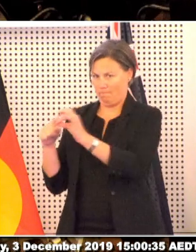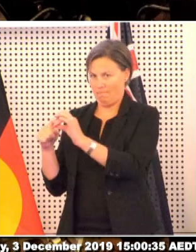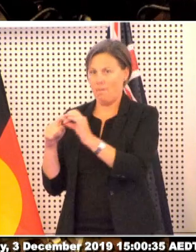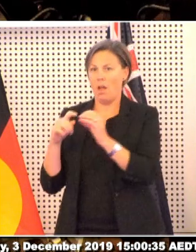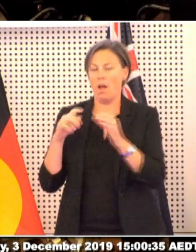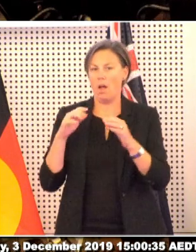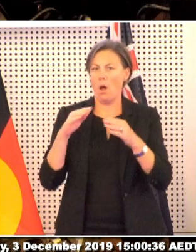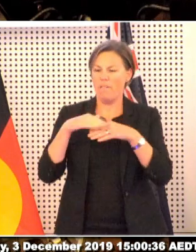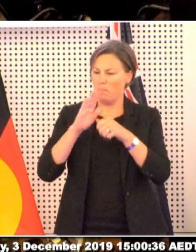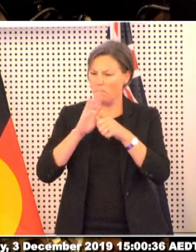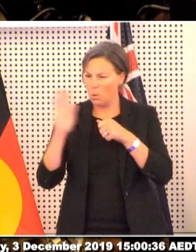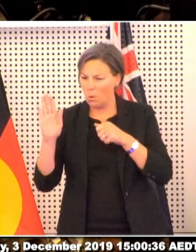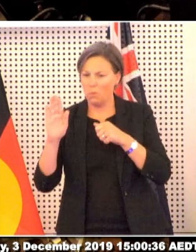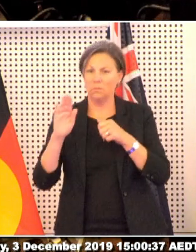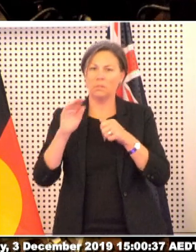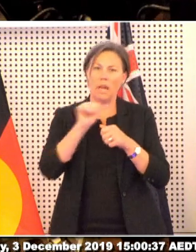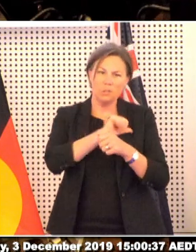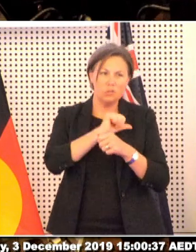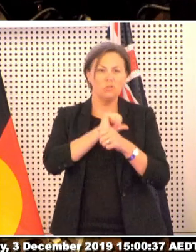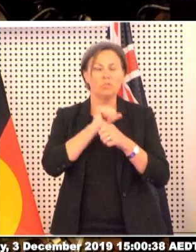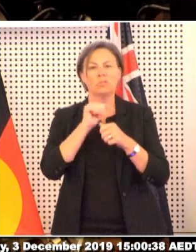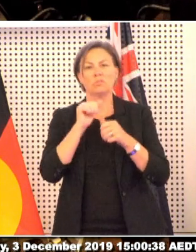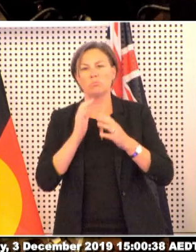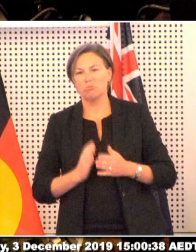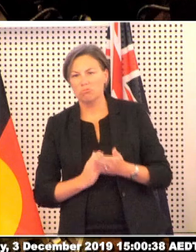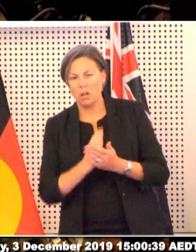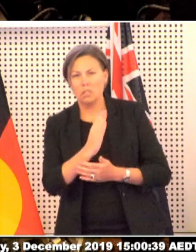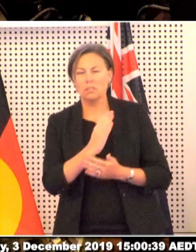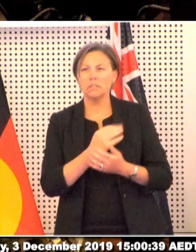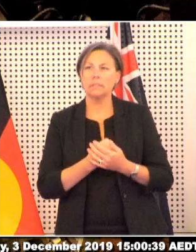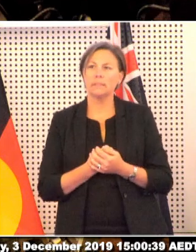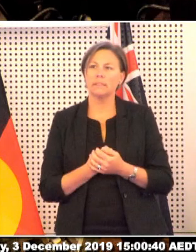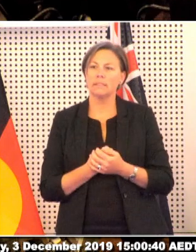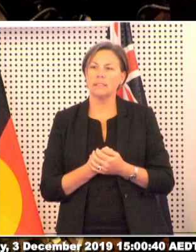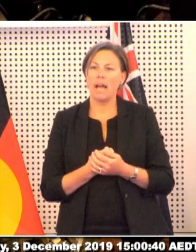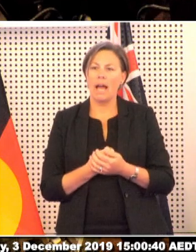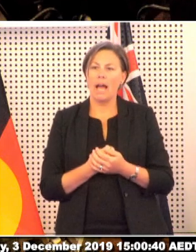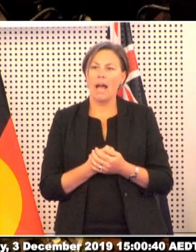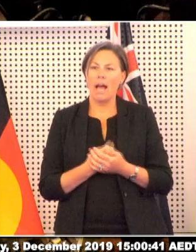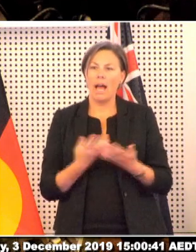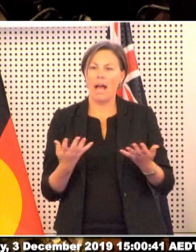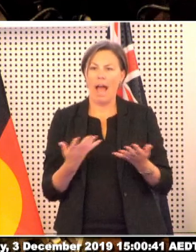culture that you’ve talked about, how do we instil a human rights culture into a board